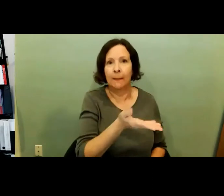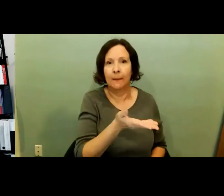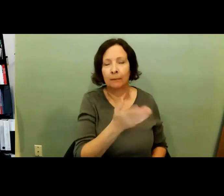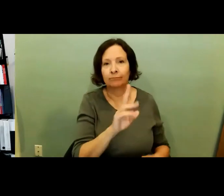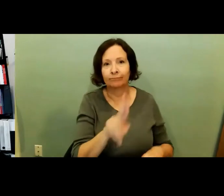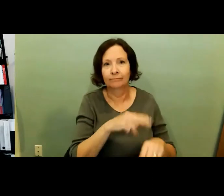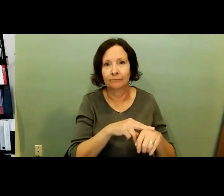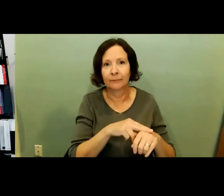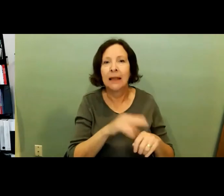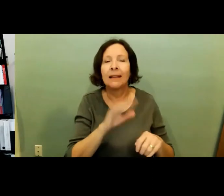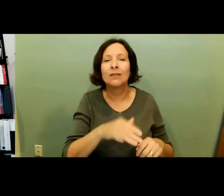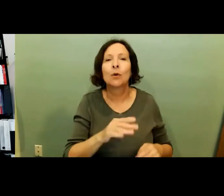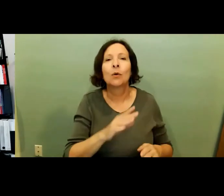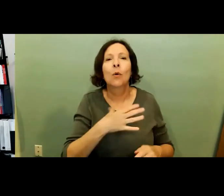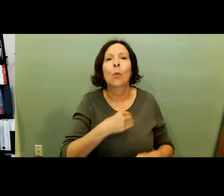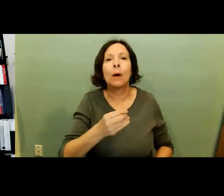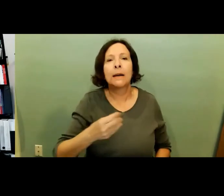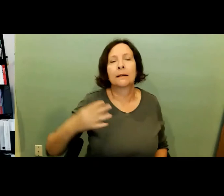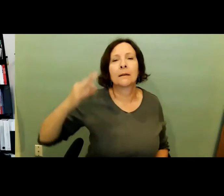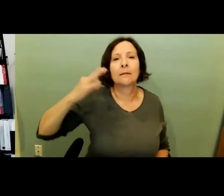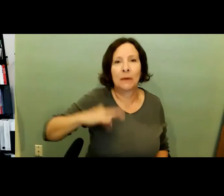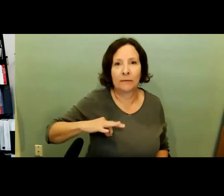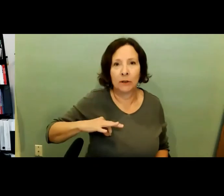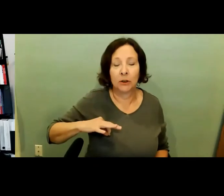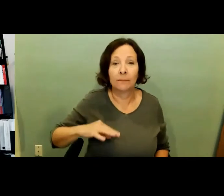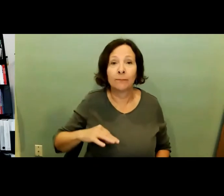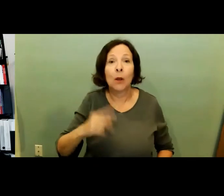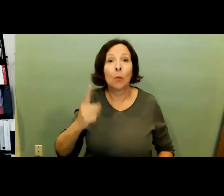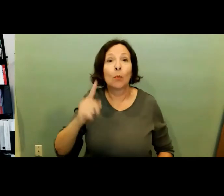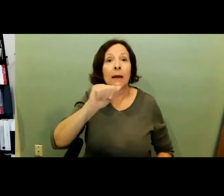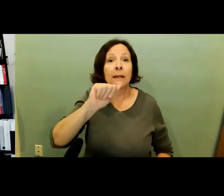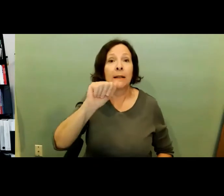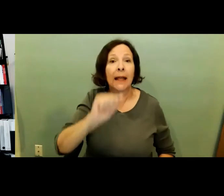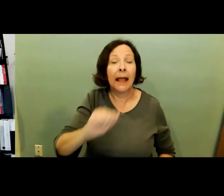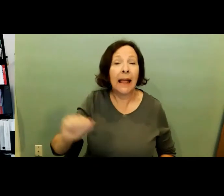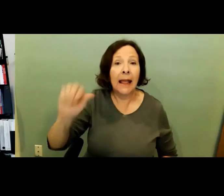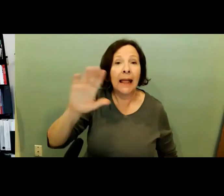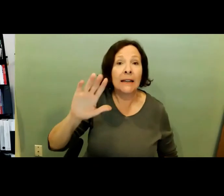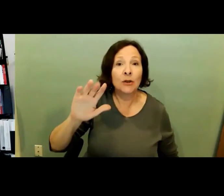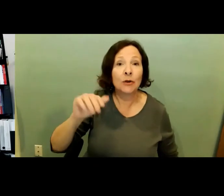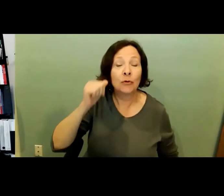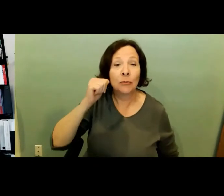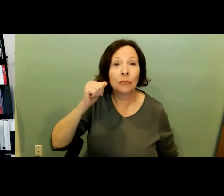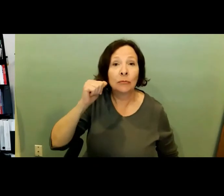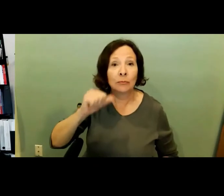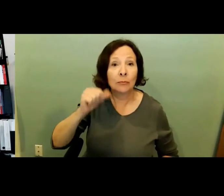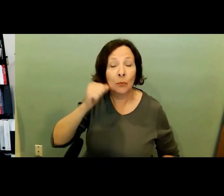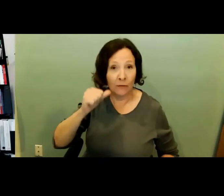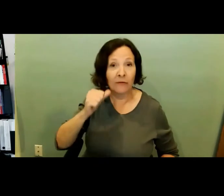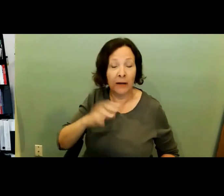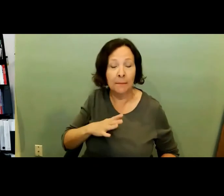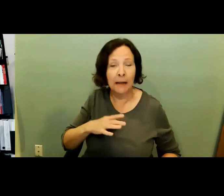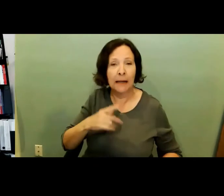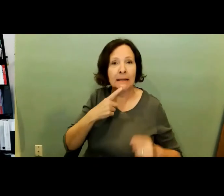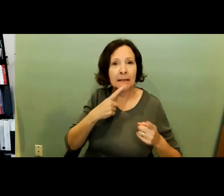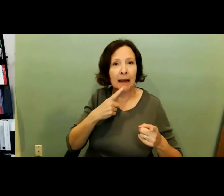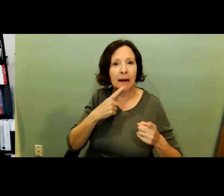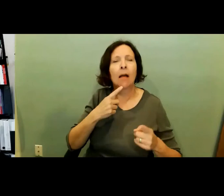undergraduate students stated in 1 of our studies, I think that 1 of our basic product problems here on this campus is that Asians are taken as a collective group